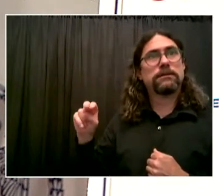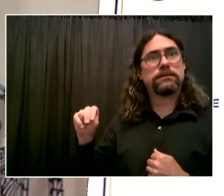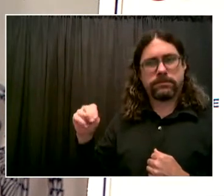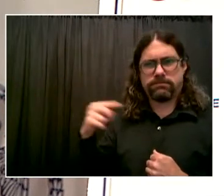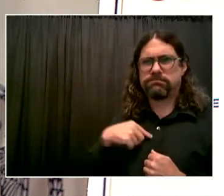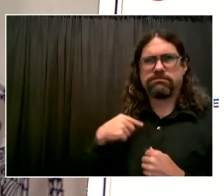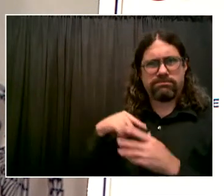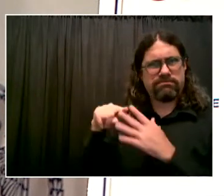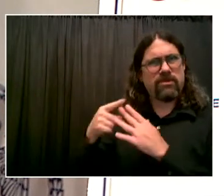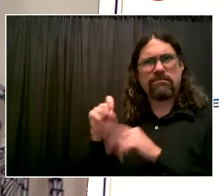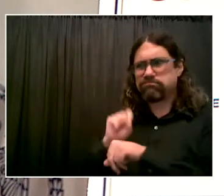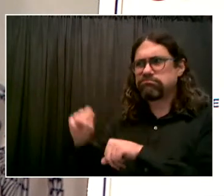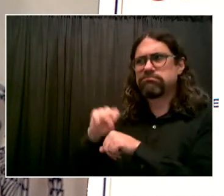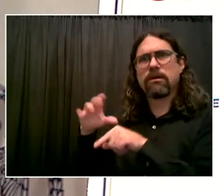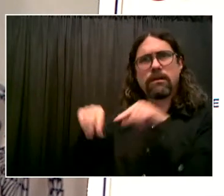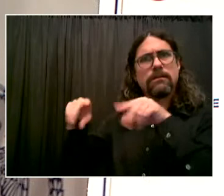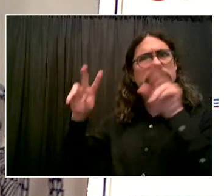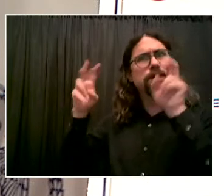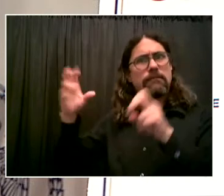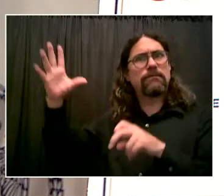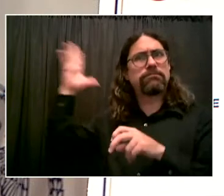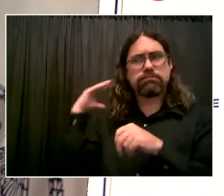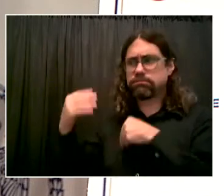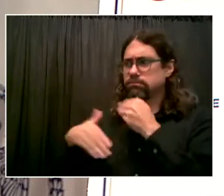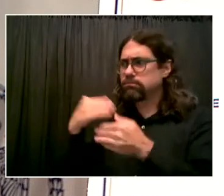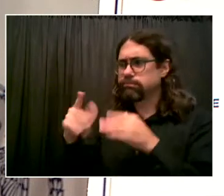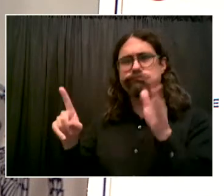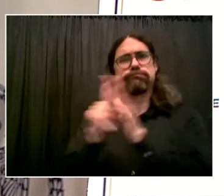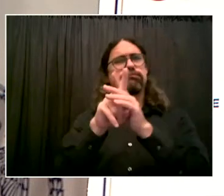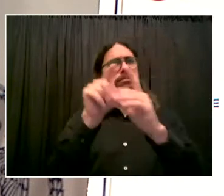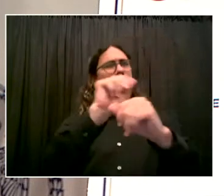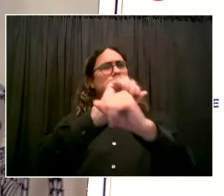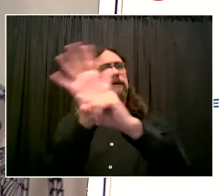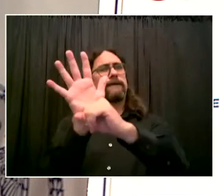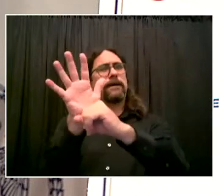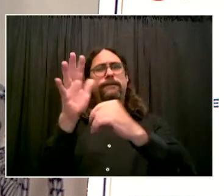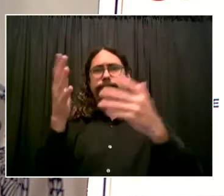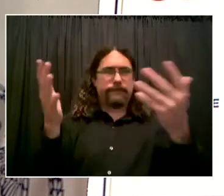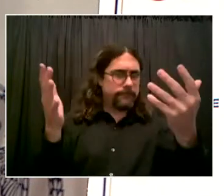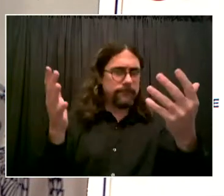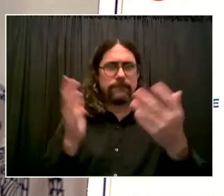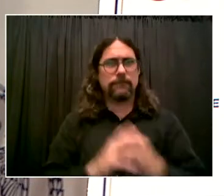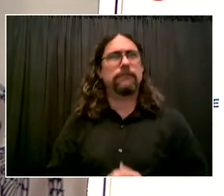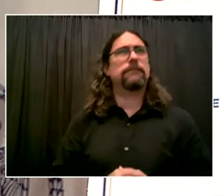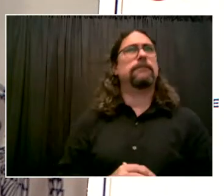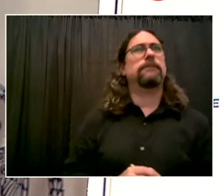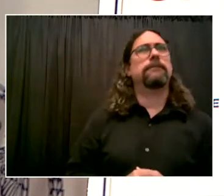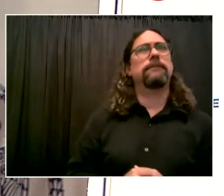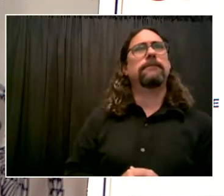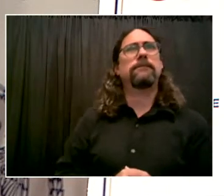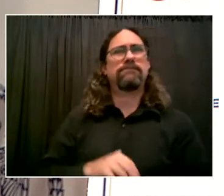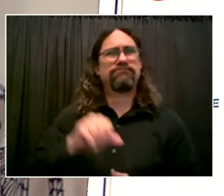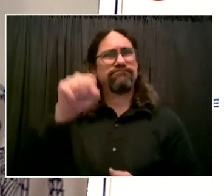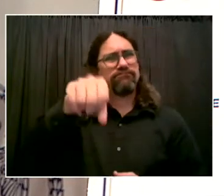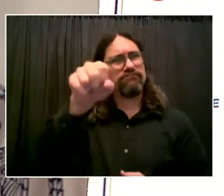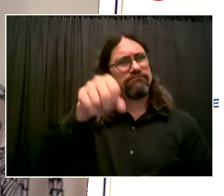WE PUT A LOT OF MONEY IN THE BUDGET TO STARTED UP AGAIN AND PROMOTED. IF IT BECOMES MORE AND MORE POPUL ARWE WILL